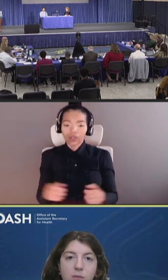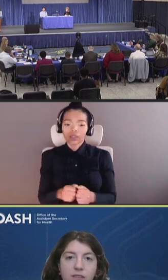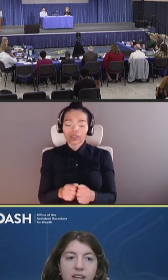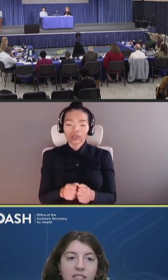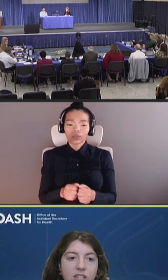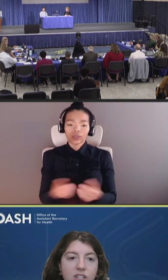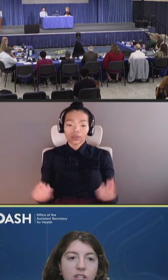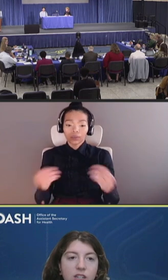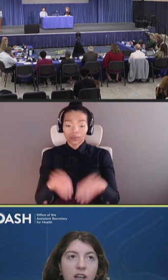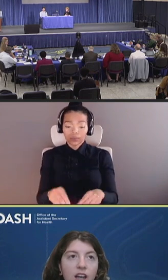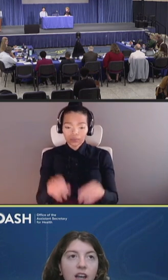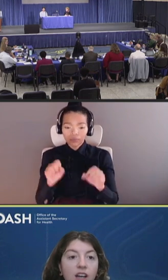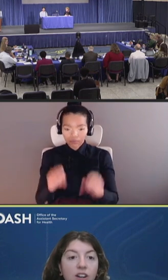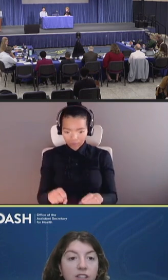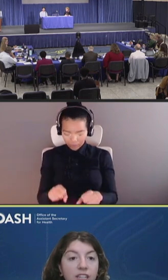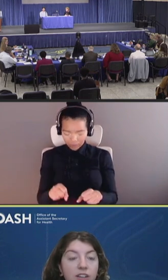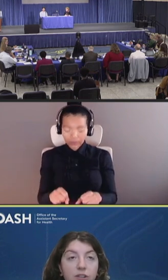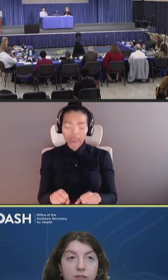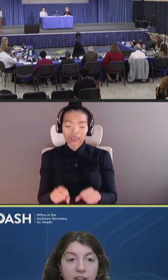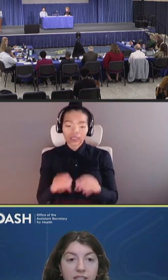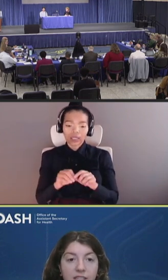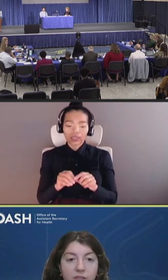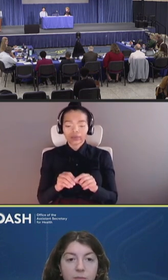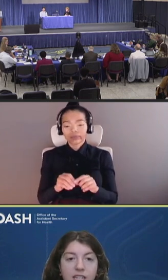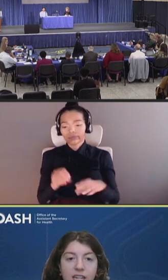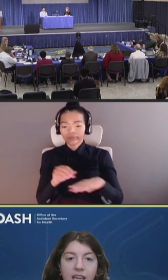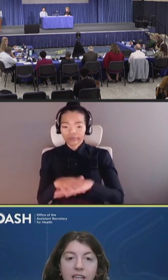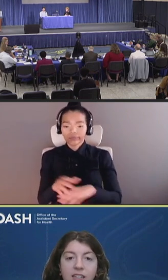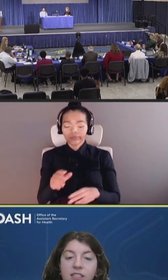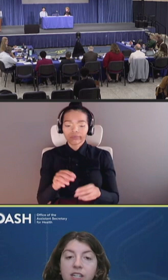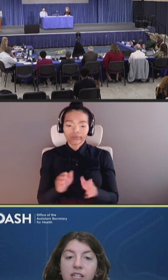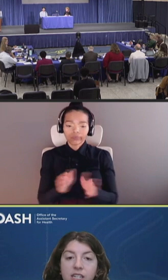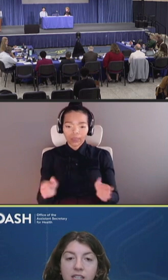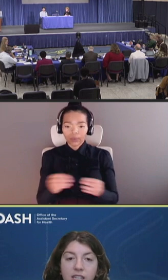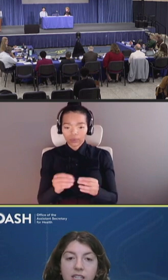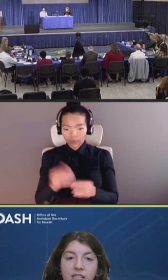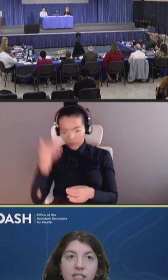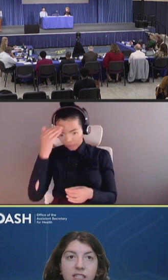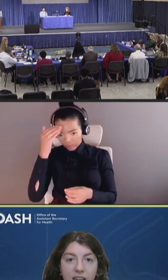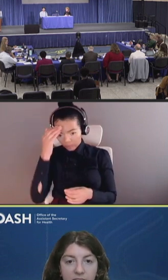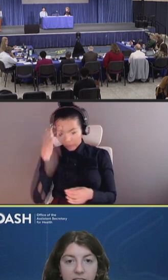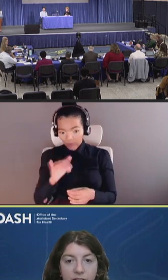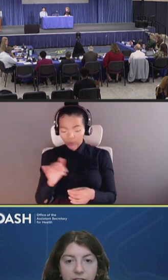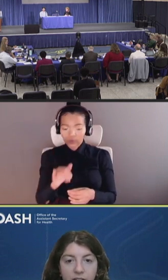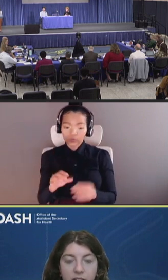B vaccination. Currently, no funds have been dedicated to conducting and sustaining viral